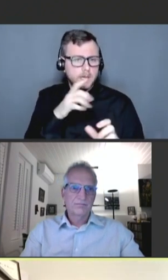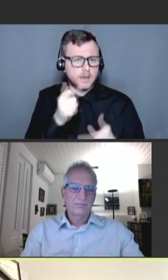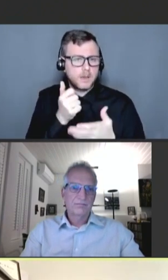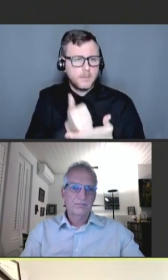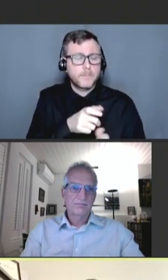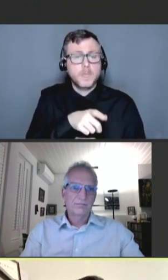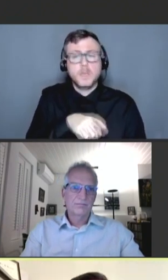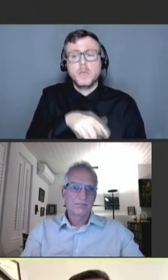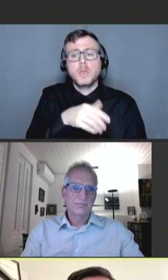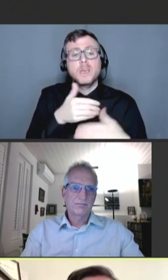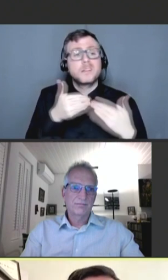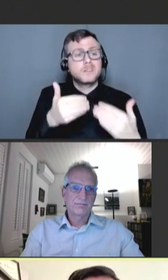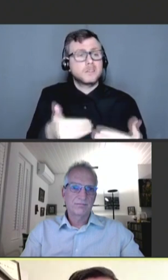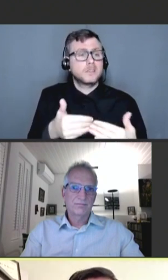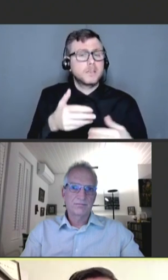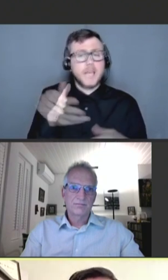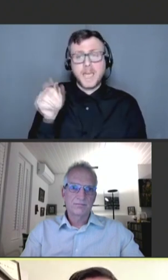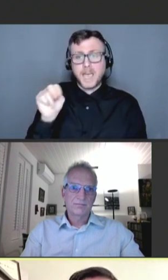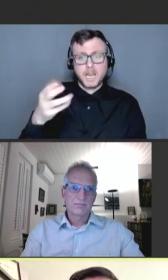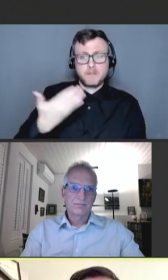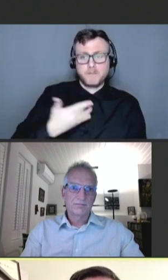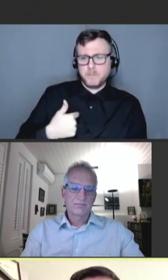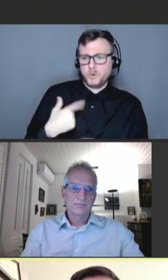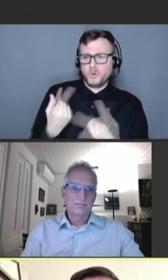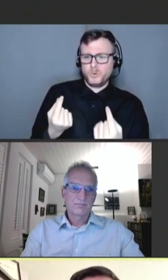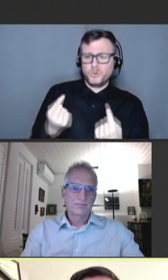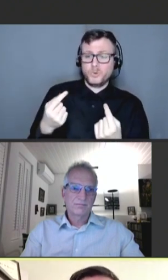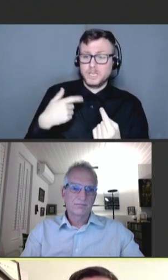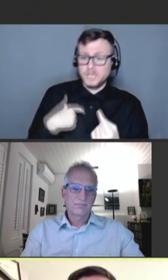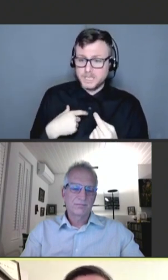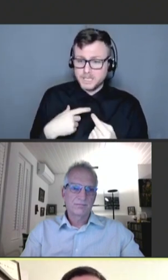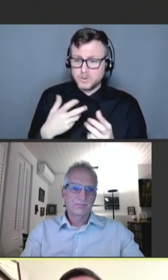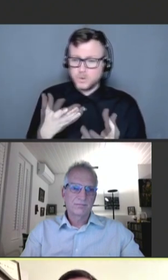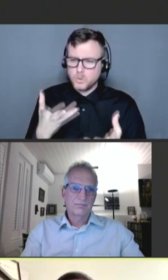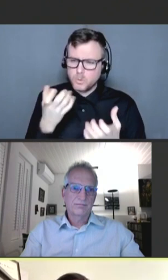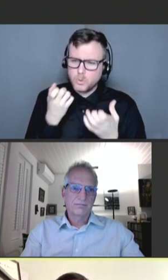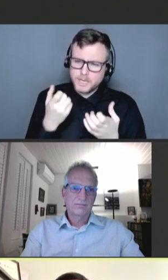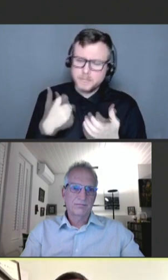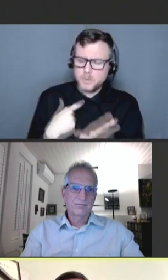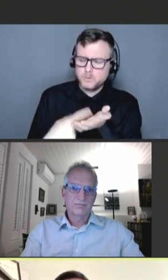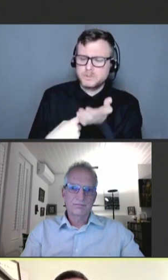You know, when Anne invited me to do this, she basically, mostly wanted me to talk about what